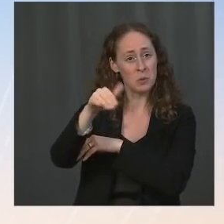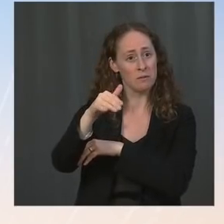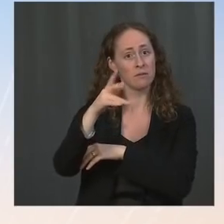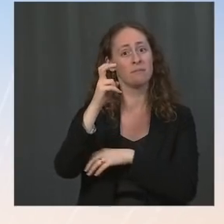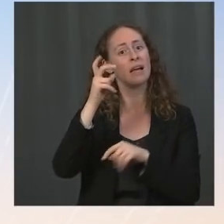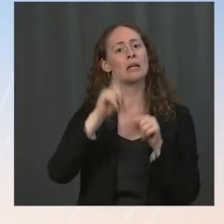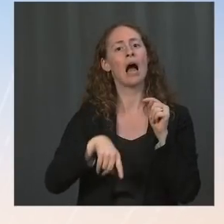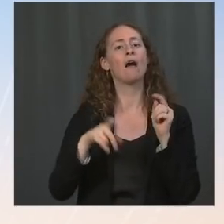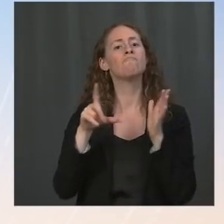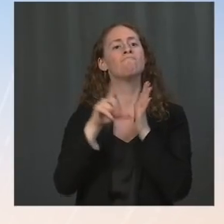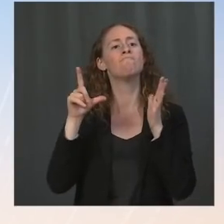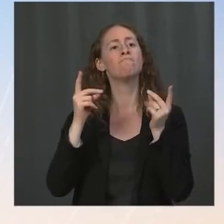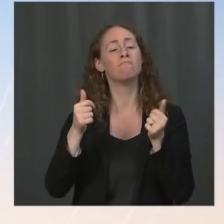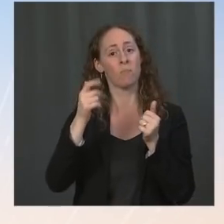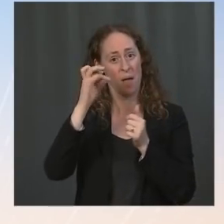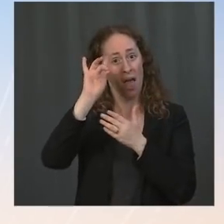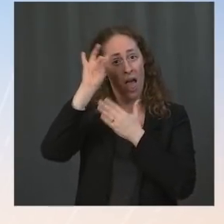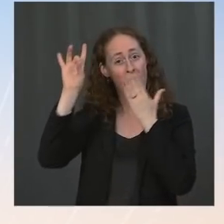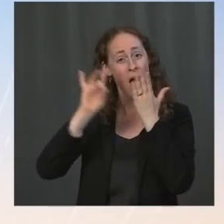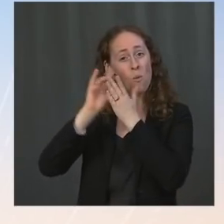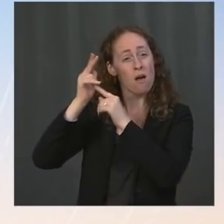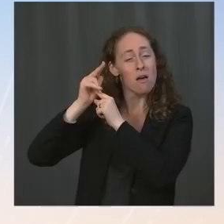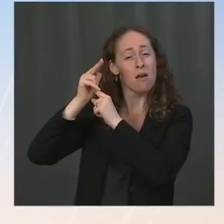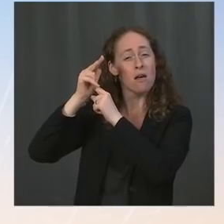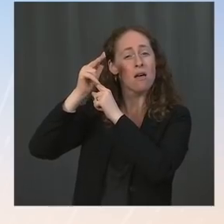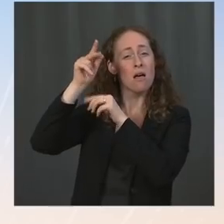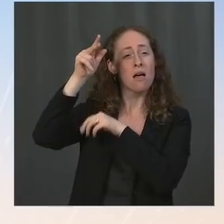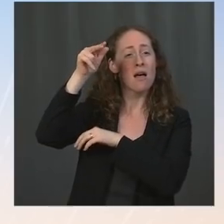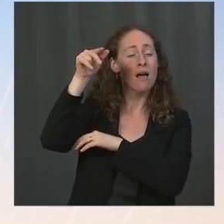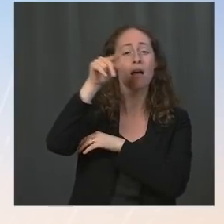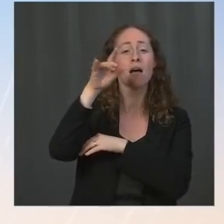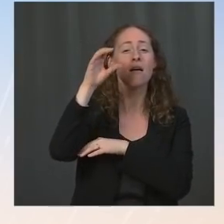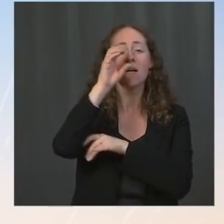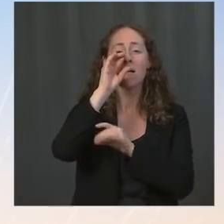and then they can only hang out over the target for, like, four or five hours before they've got to turn around and go back?